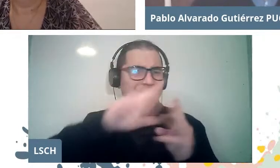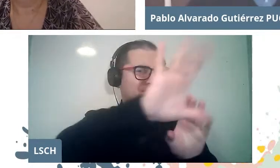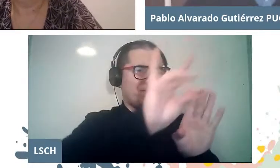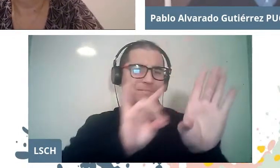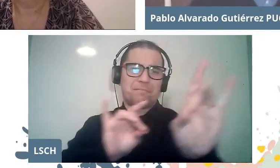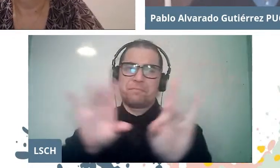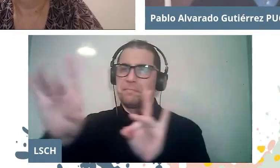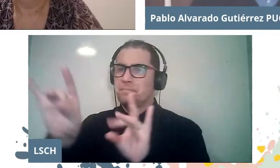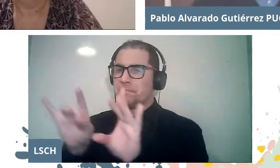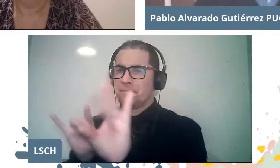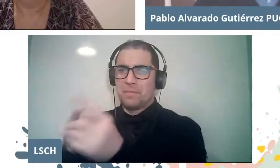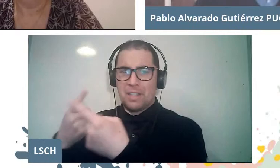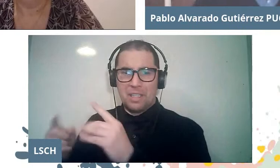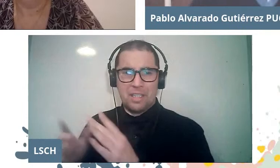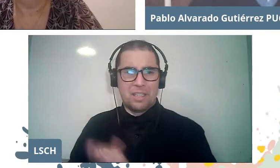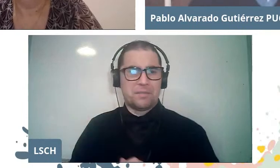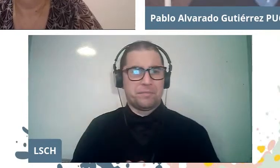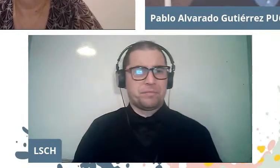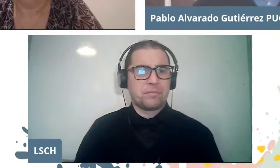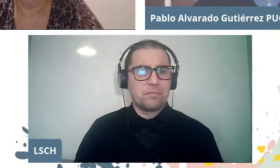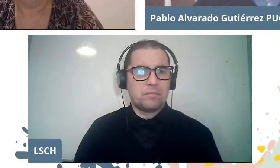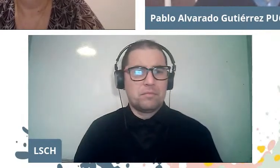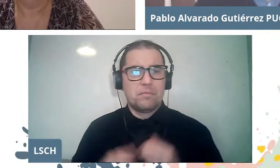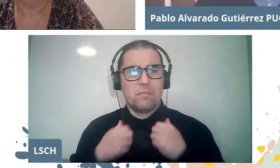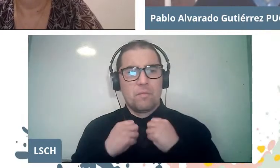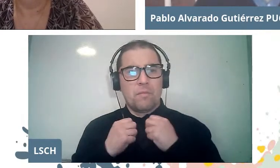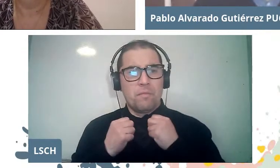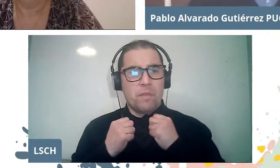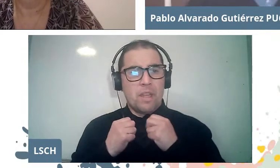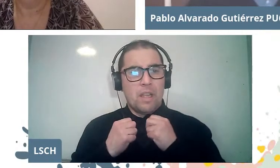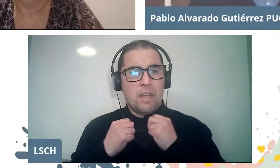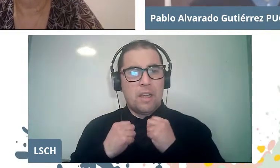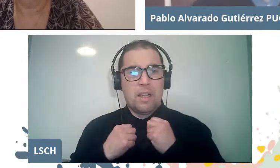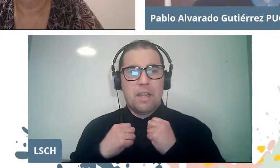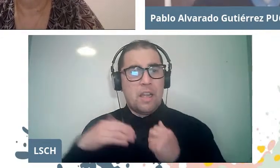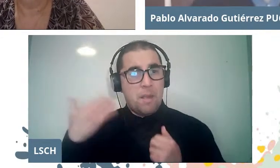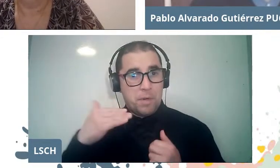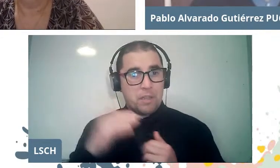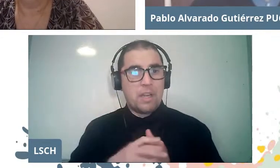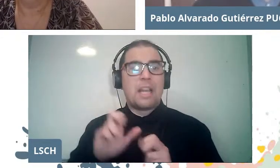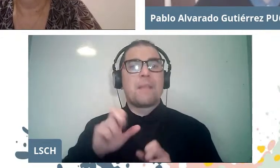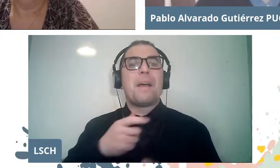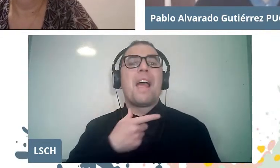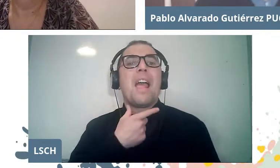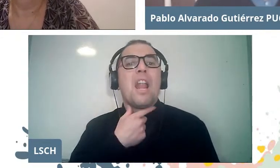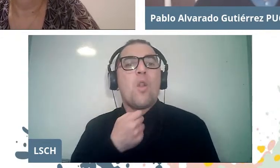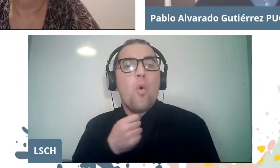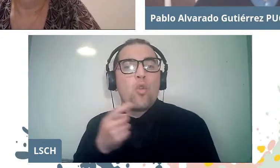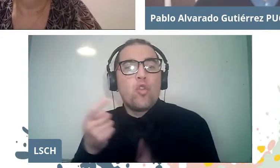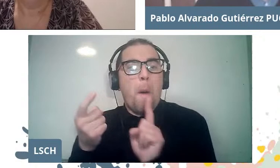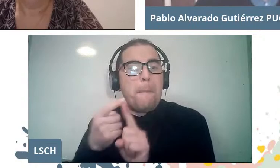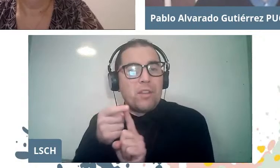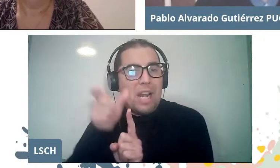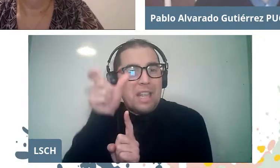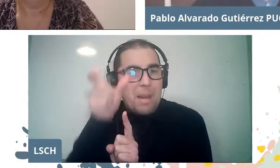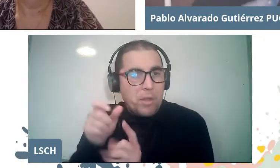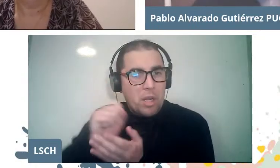and it will have to do fundamentally with the personal taste of each composer.